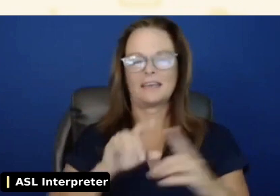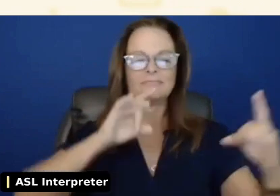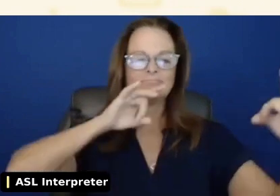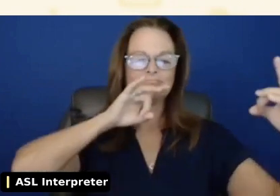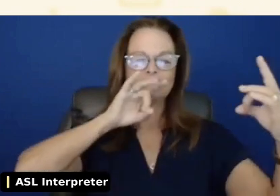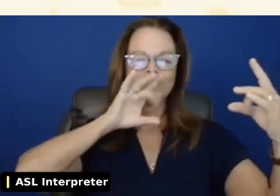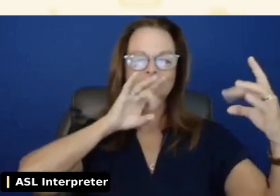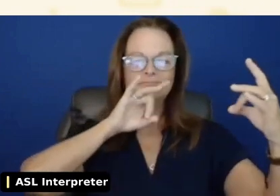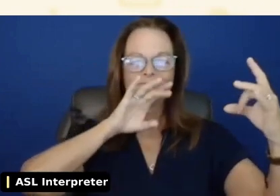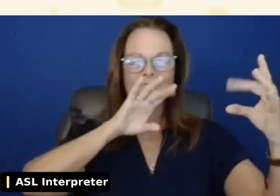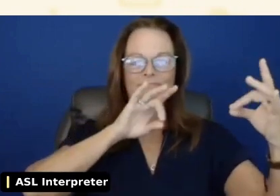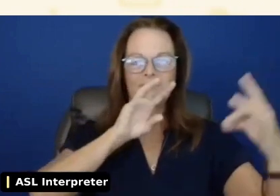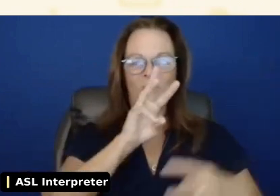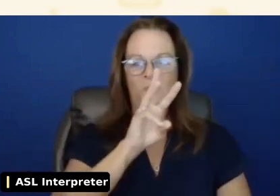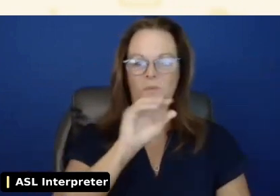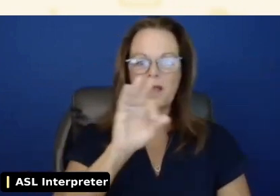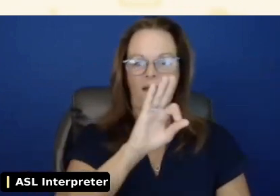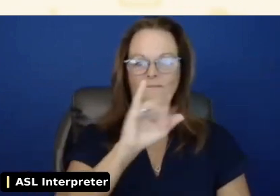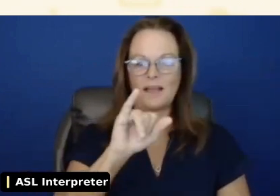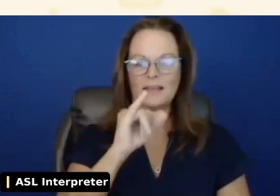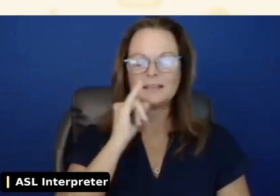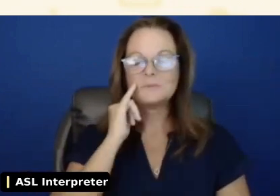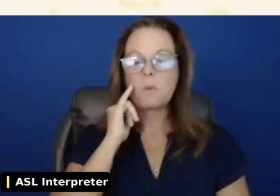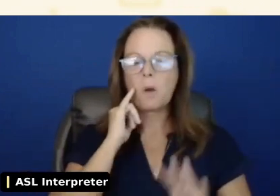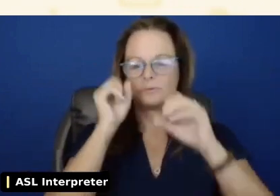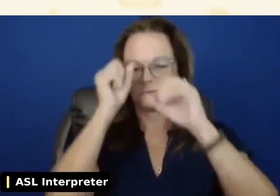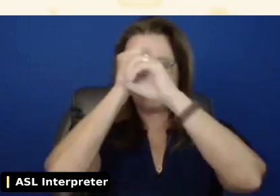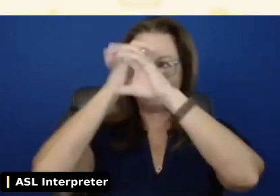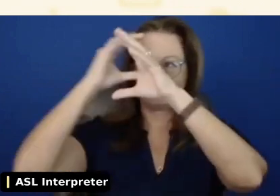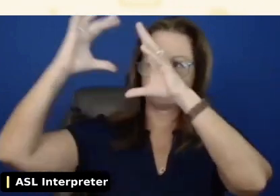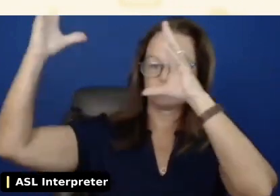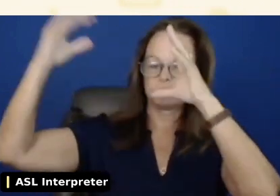Picture this: You walk into a room, your device in one hand,